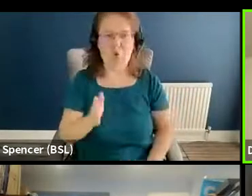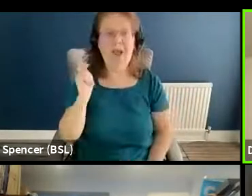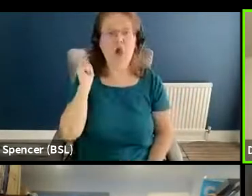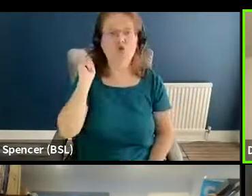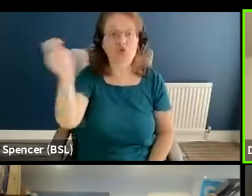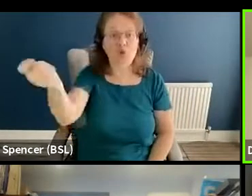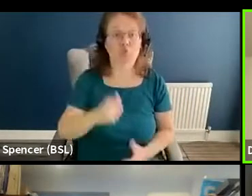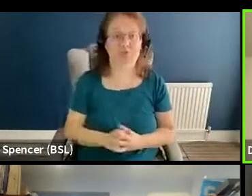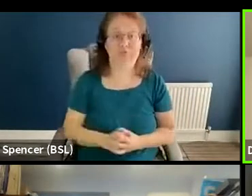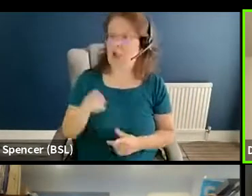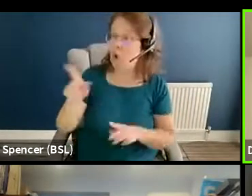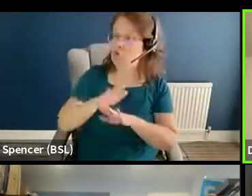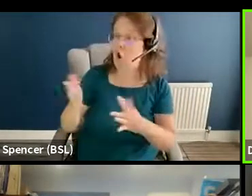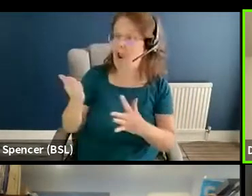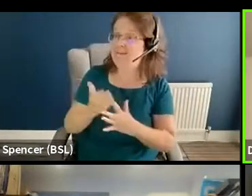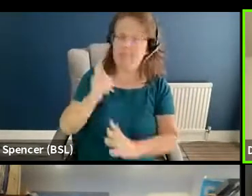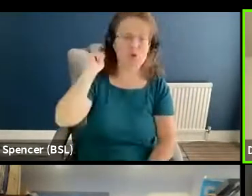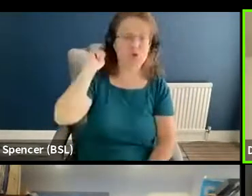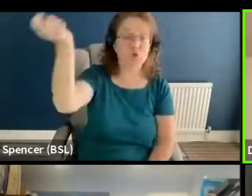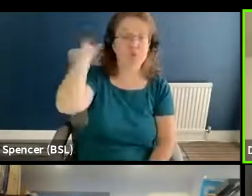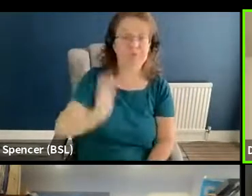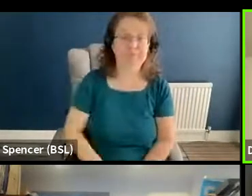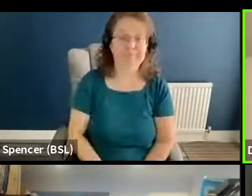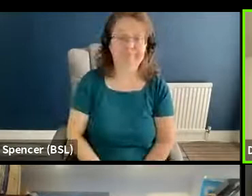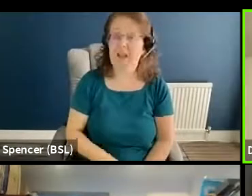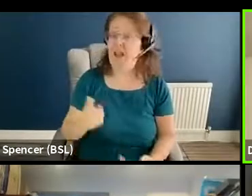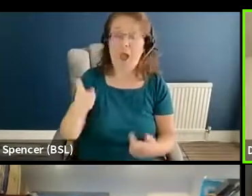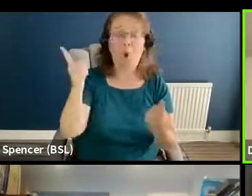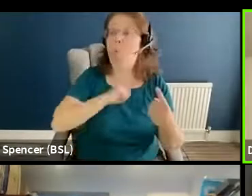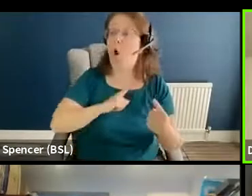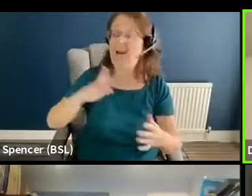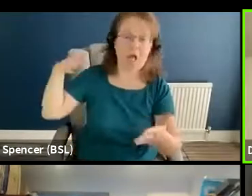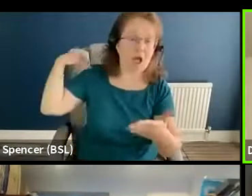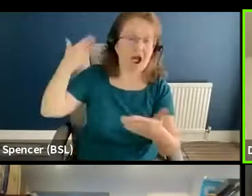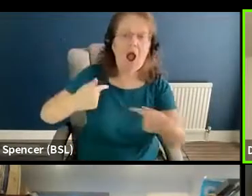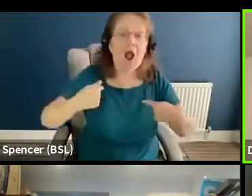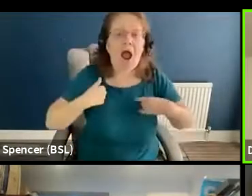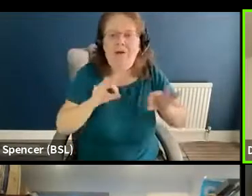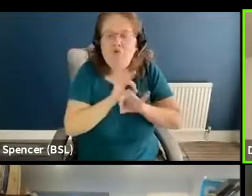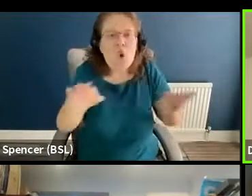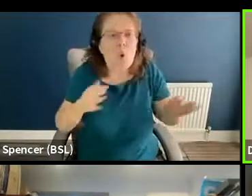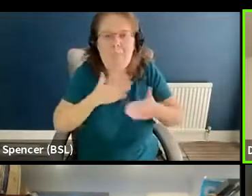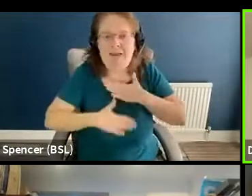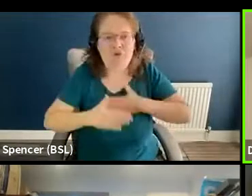accessible. It's been going on way too long. I am. I'm so impatient with corporations that don't